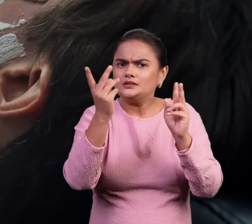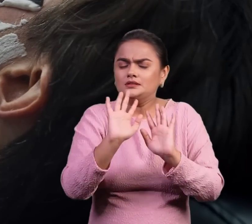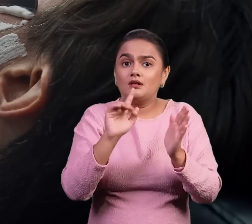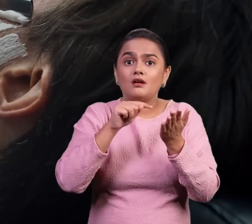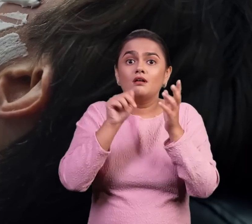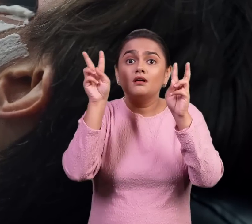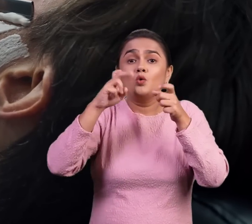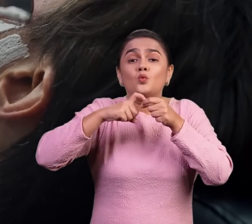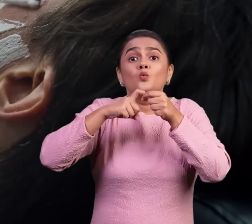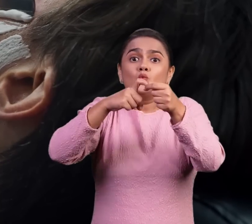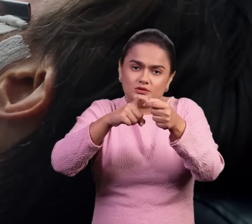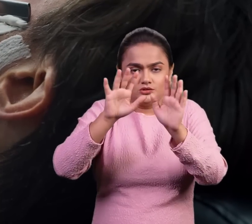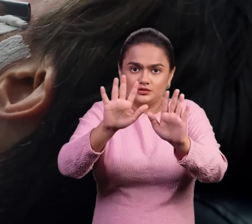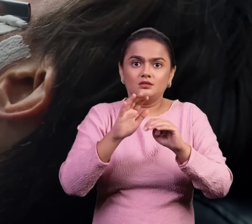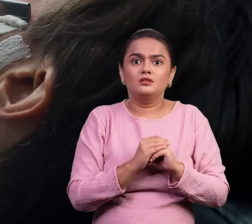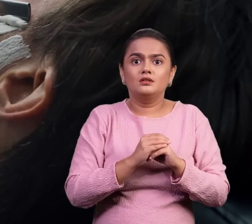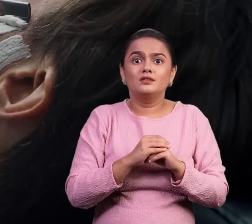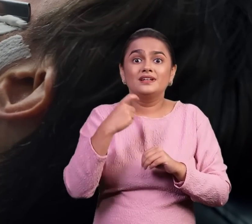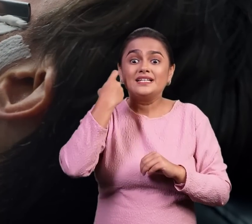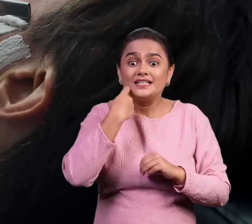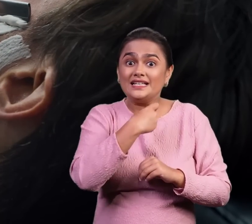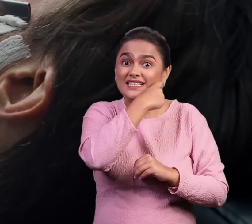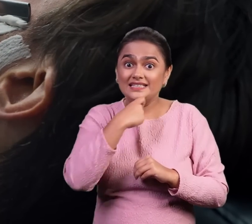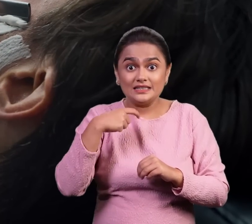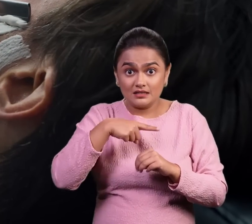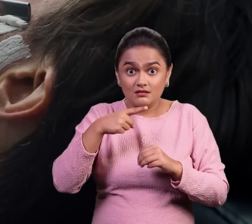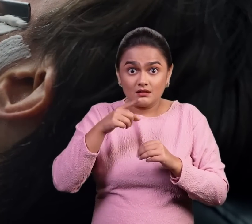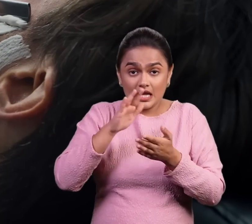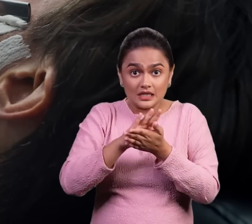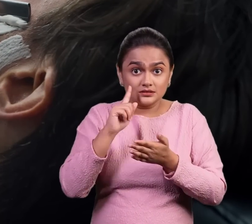It can be a question: Can sharing razors spread HIV? Yes!